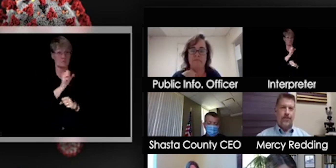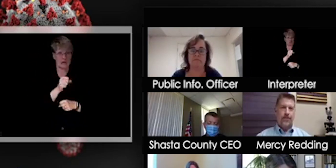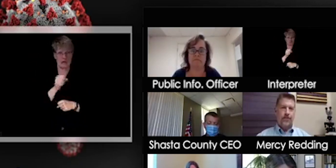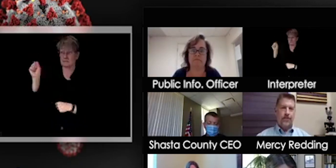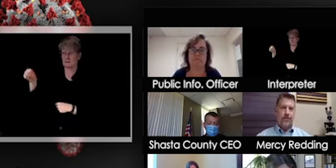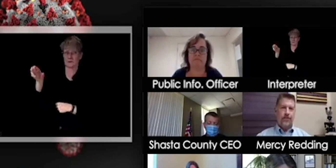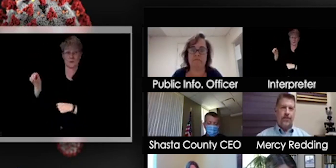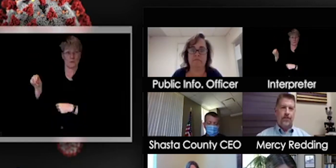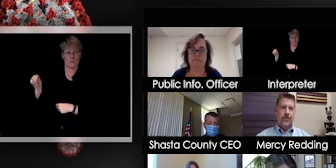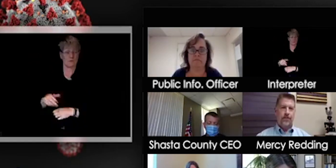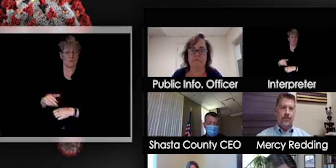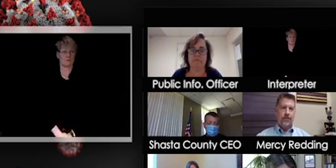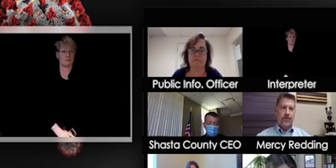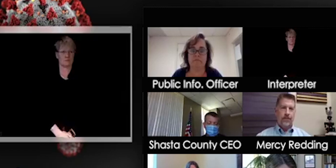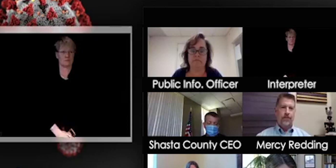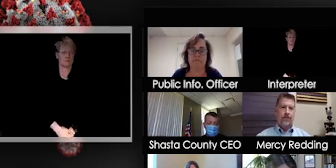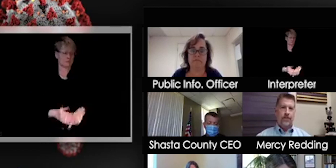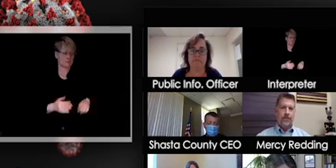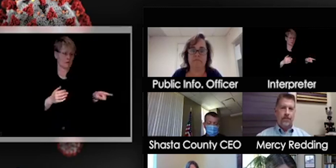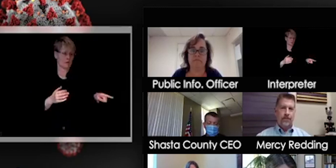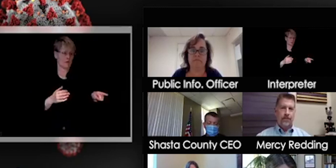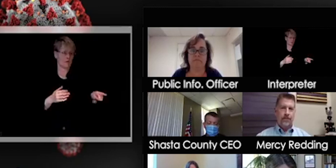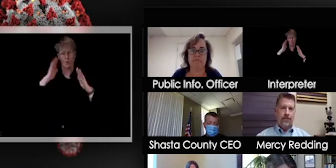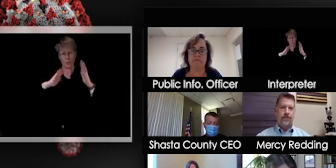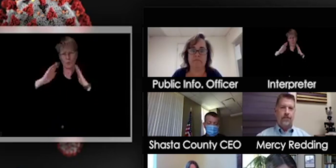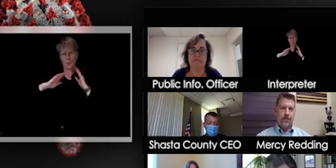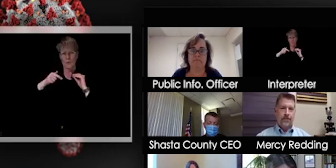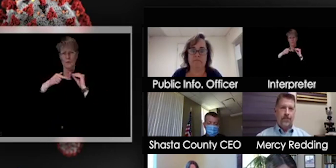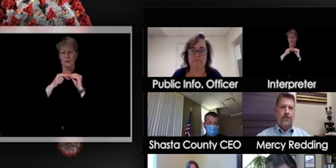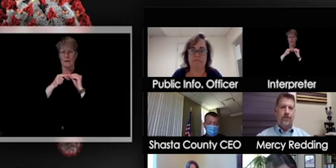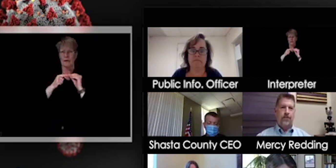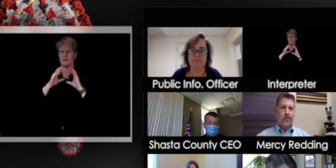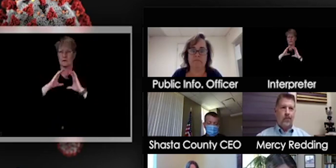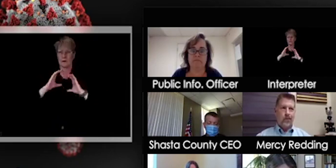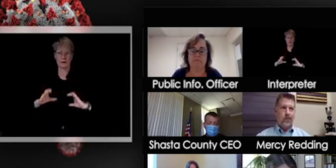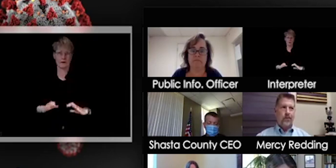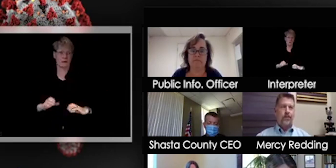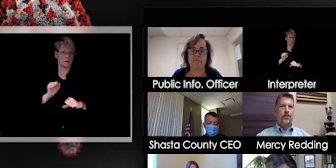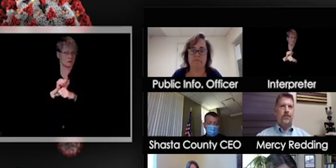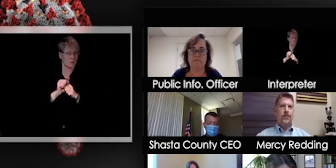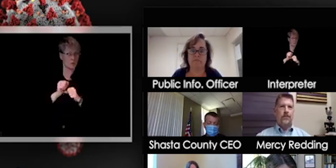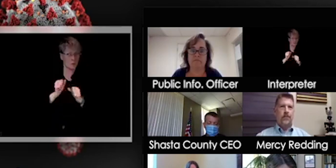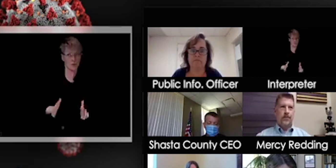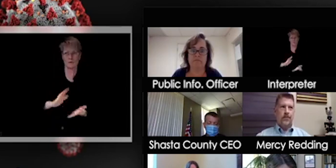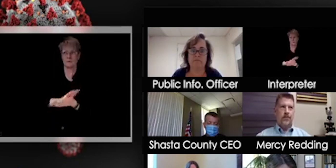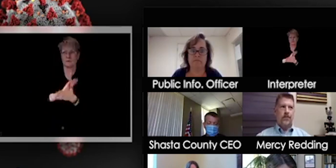their workers or their patrons being exposed, then they certainly have the latitude to do